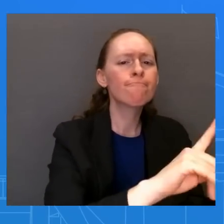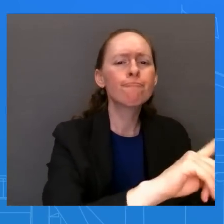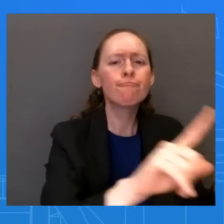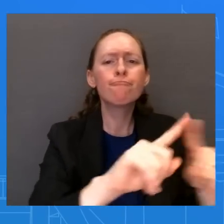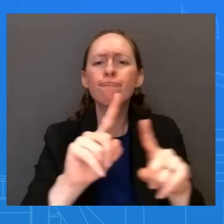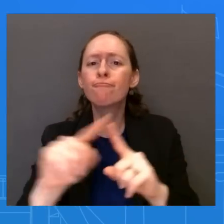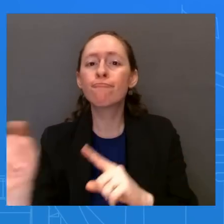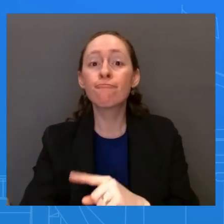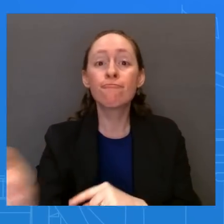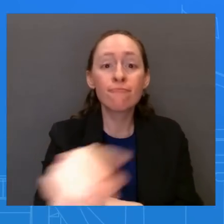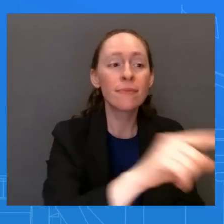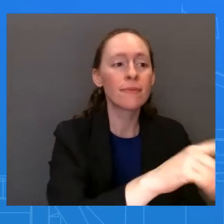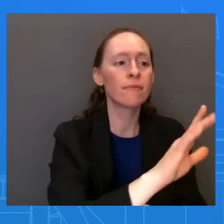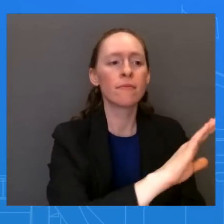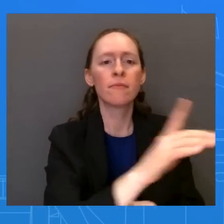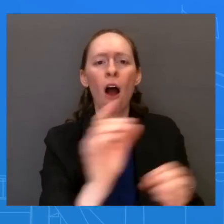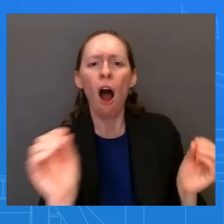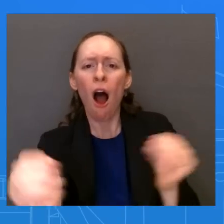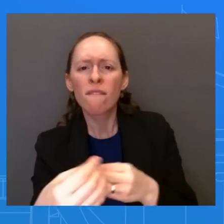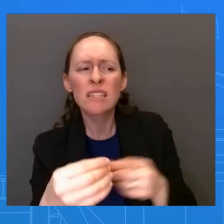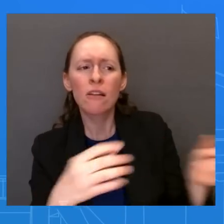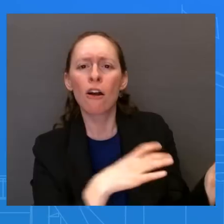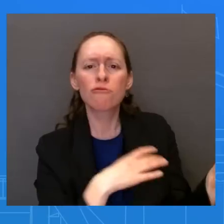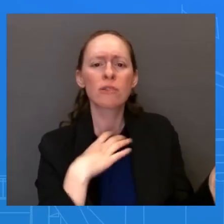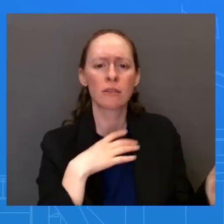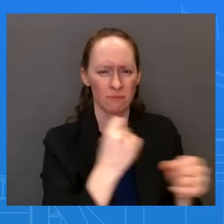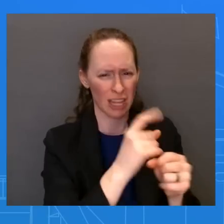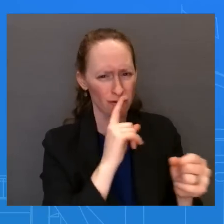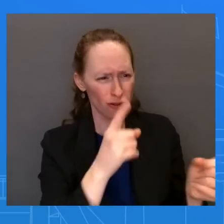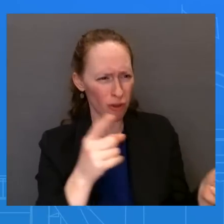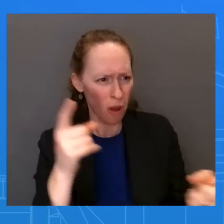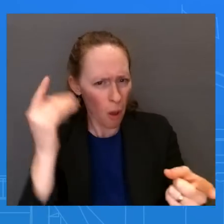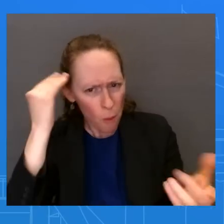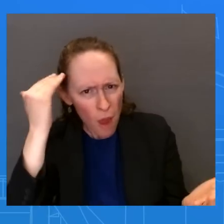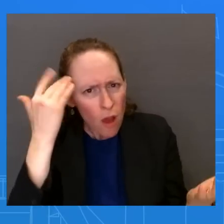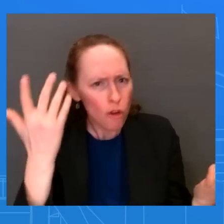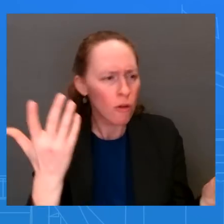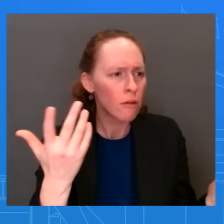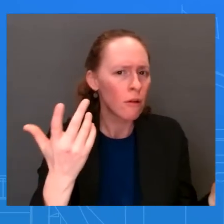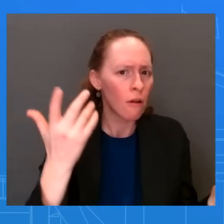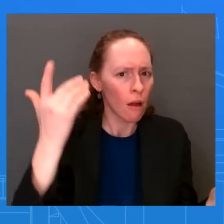so that we continue to build those relationships. Again, in the past there has been bipartisan cooperation